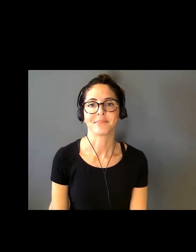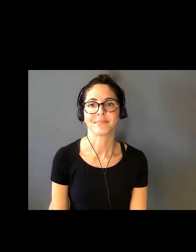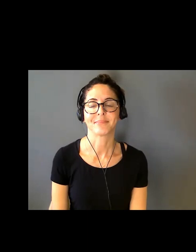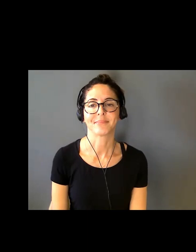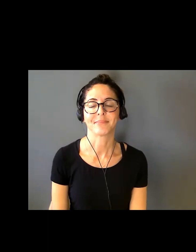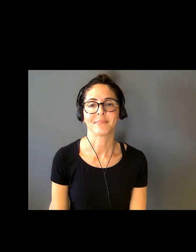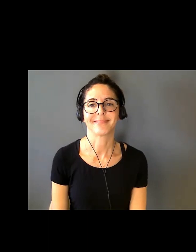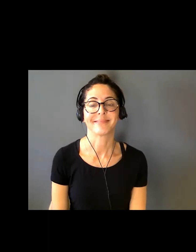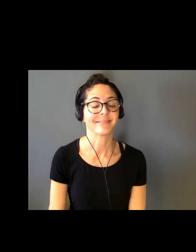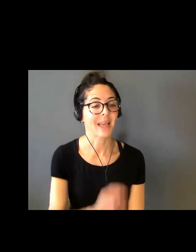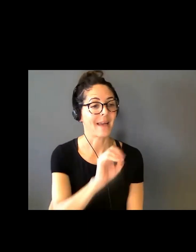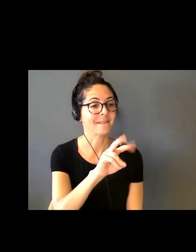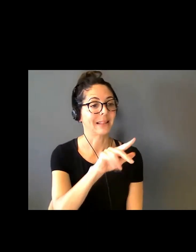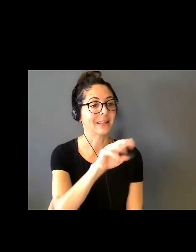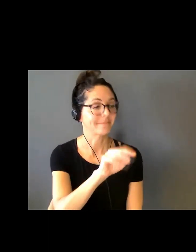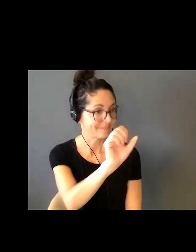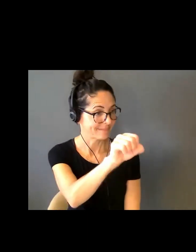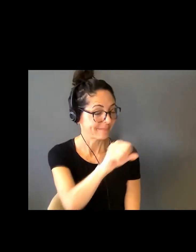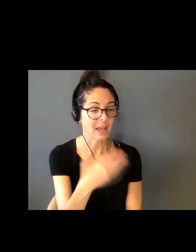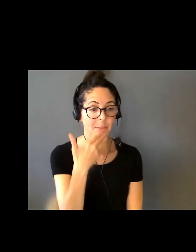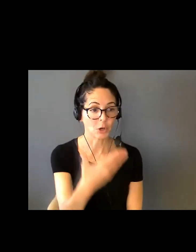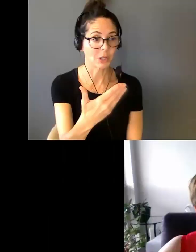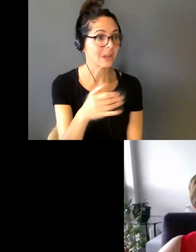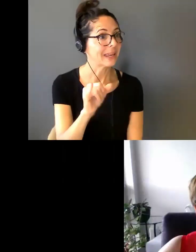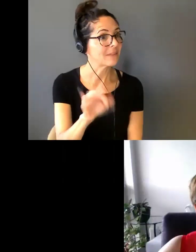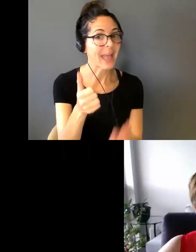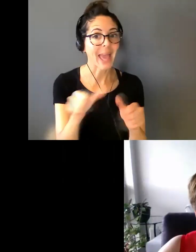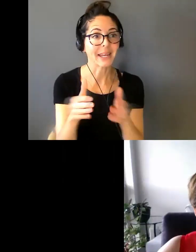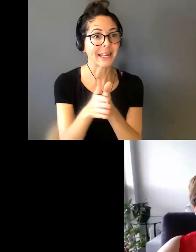I would send out an invitation for whoever wants to come to our community to have plum wine.